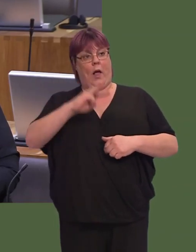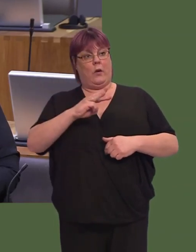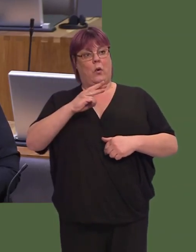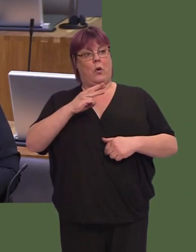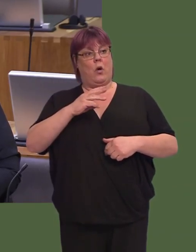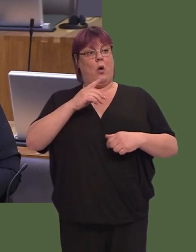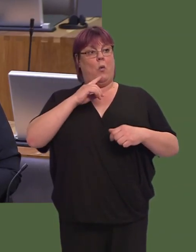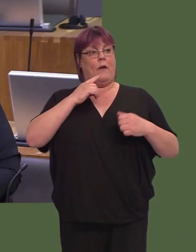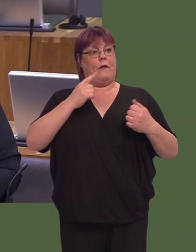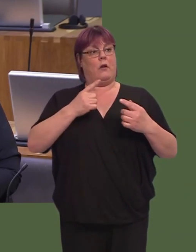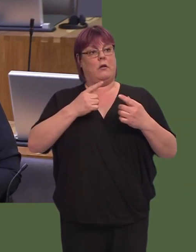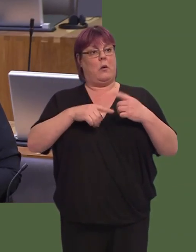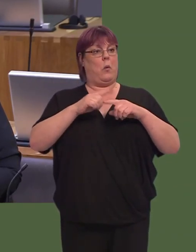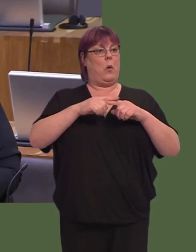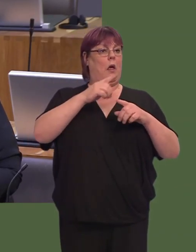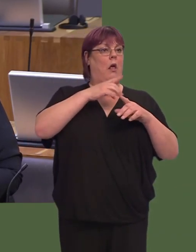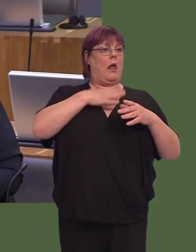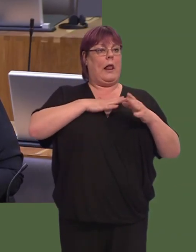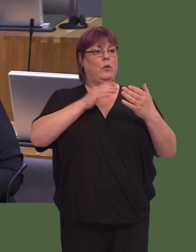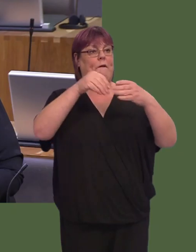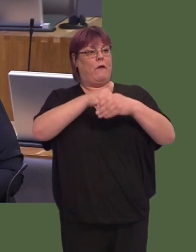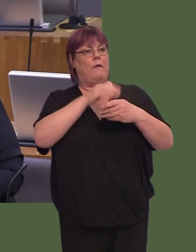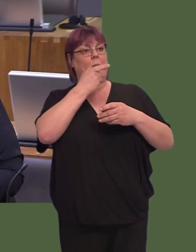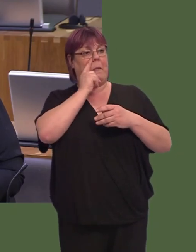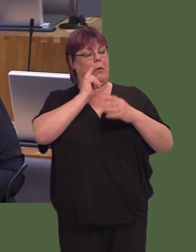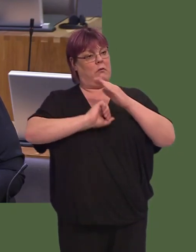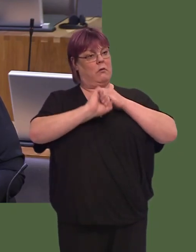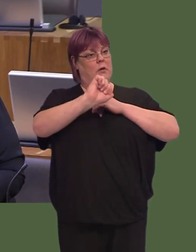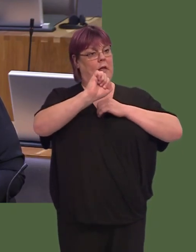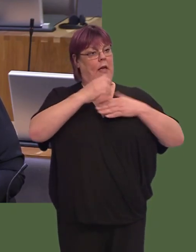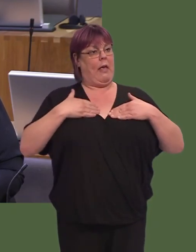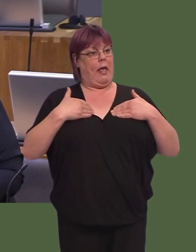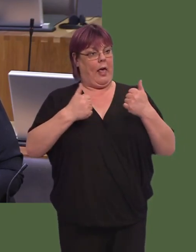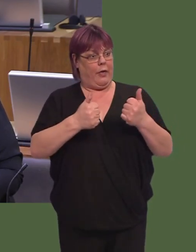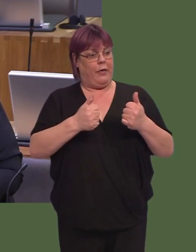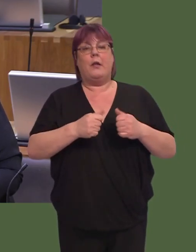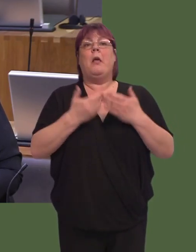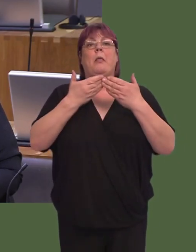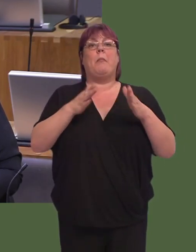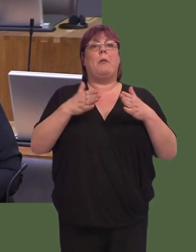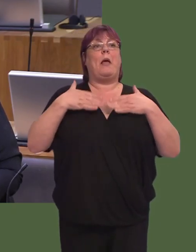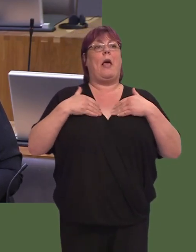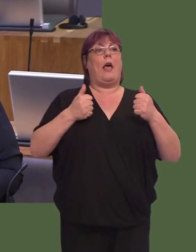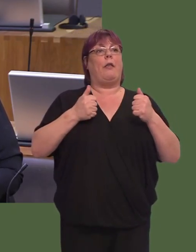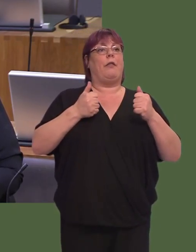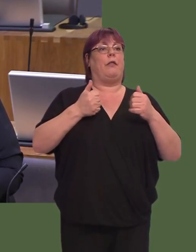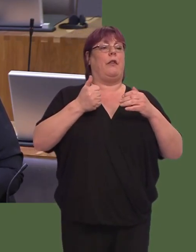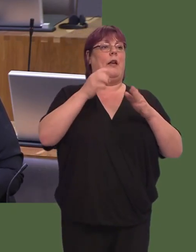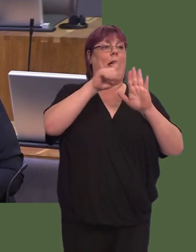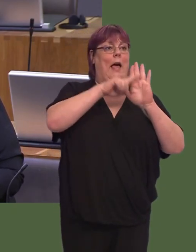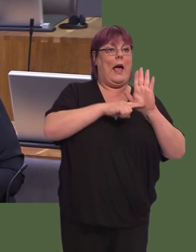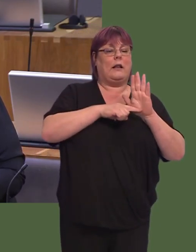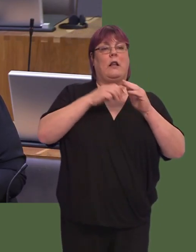action where there is evidence that it will improve or protect population health. The public health Act, the active travel Act, and the current minimum unit pricing Bill